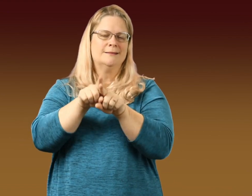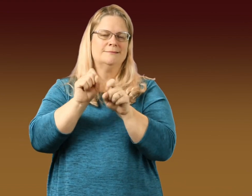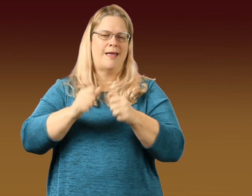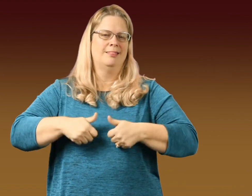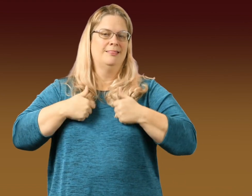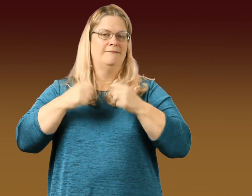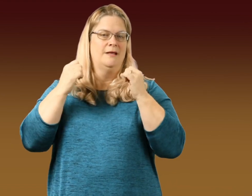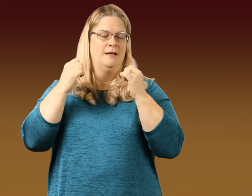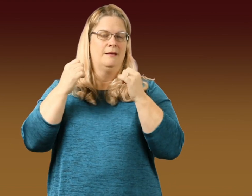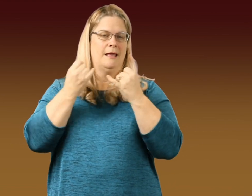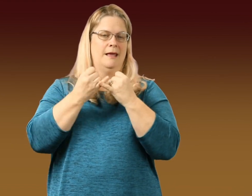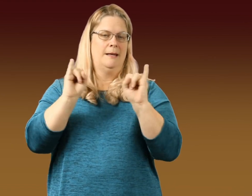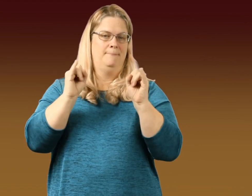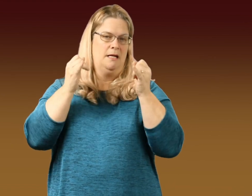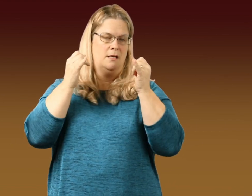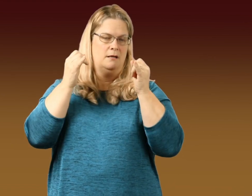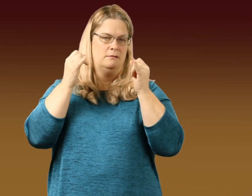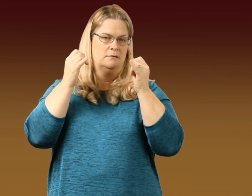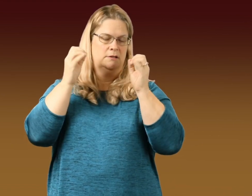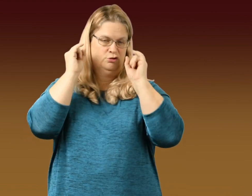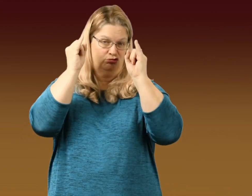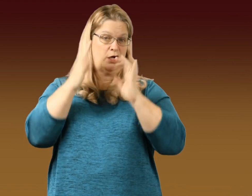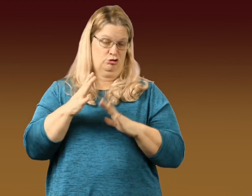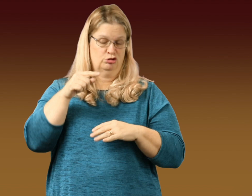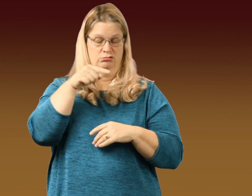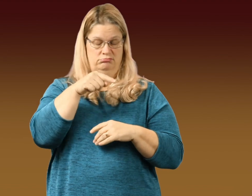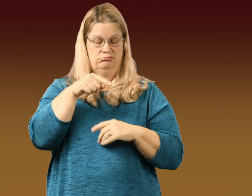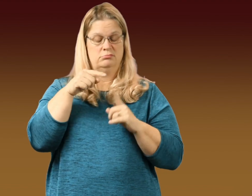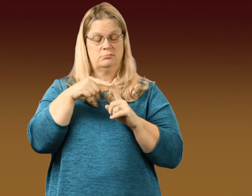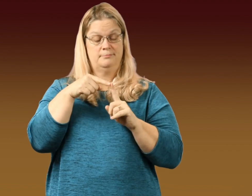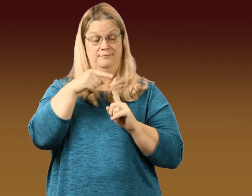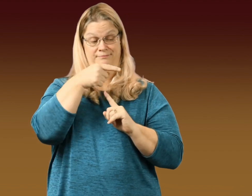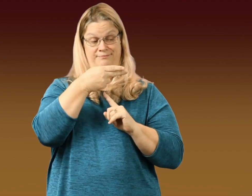At that point, I was working as an independent living instructor.